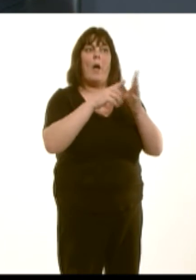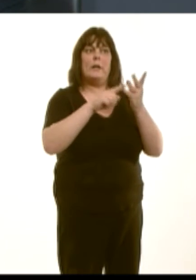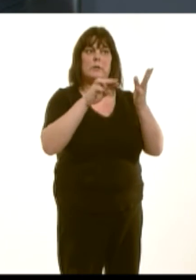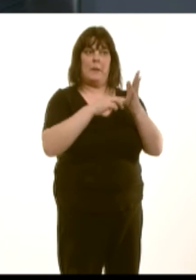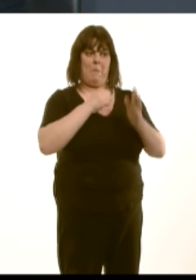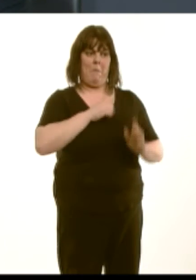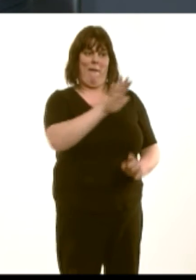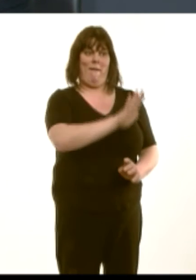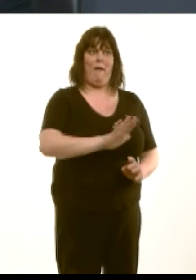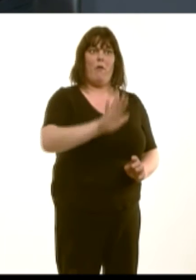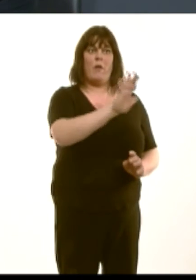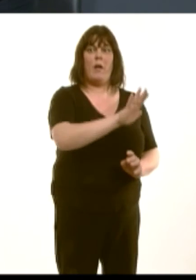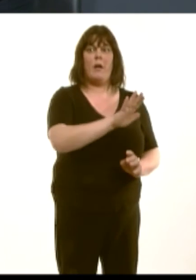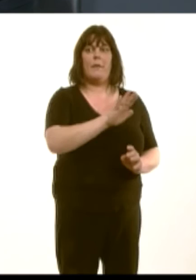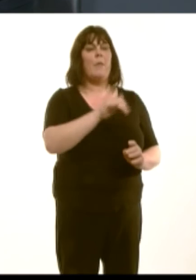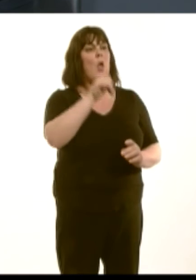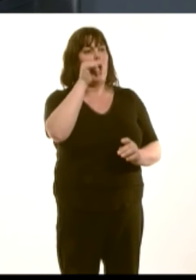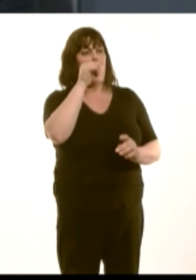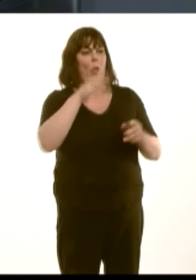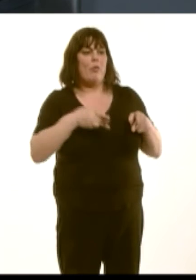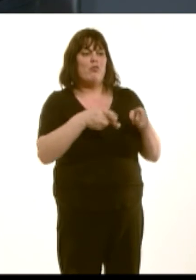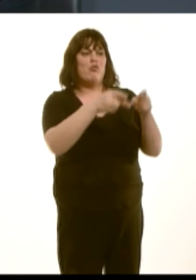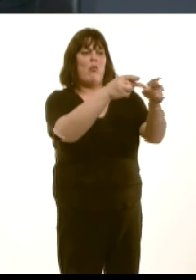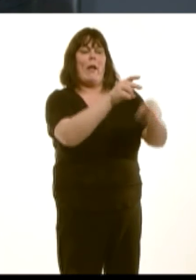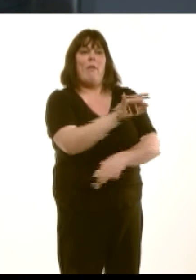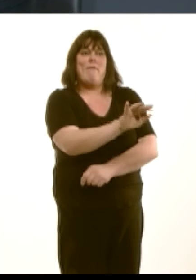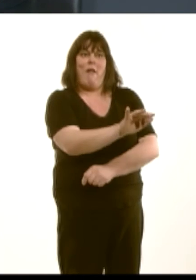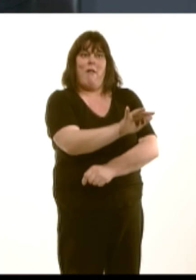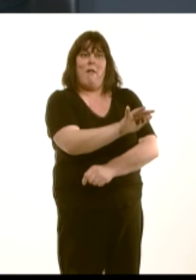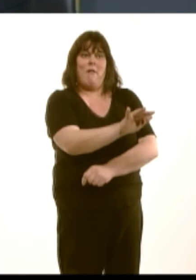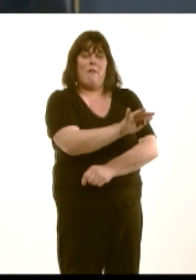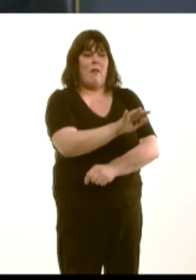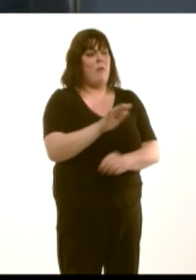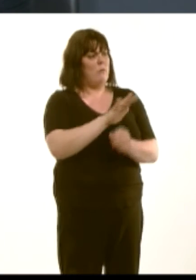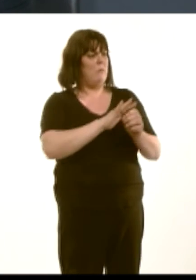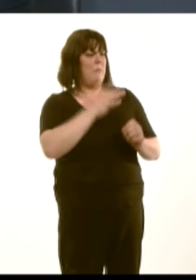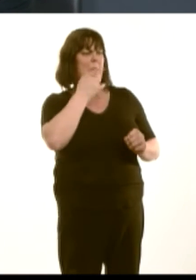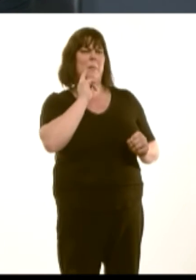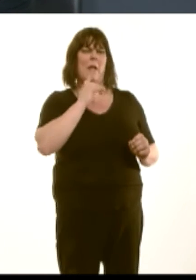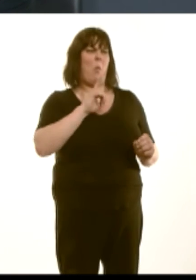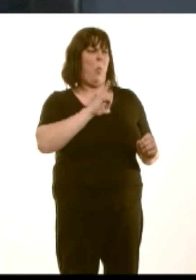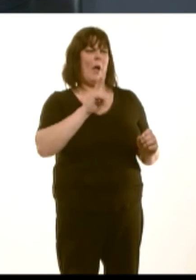In Hirwaun, the track is already there; local people feel that the extension of rail services